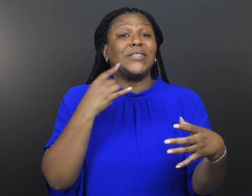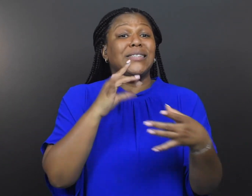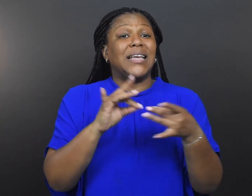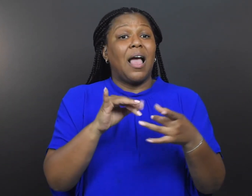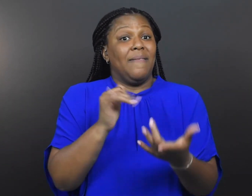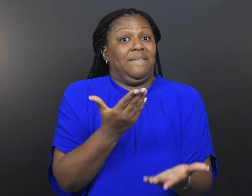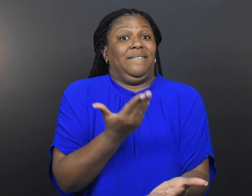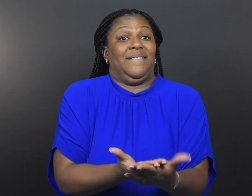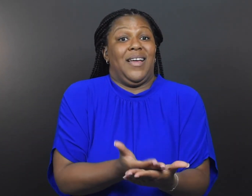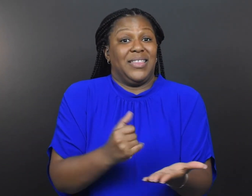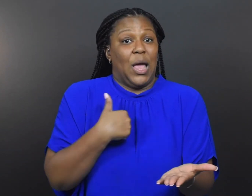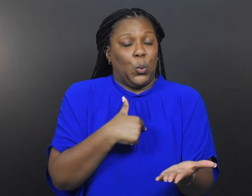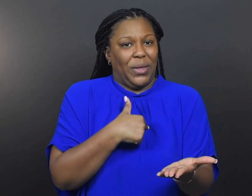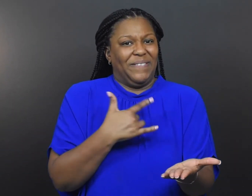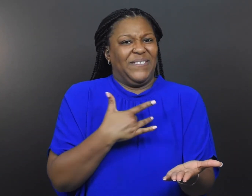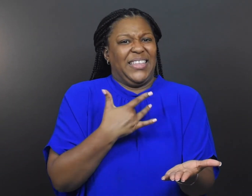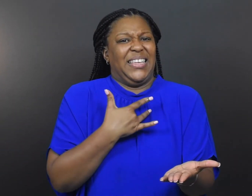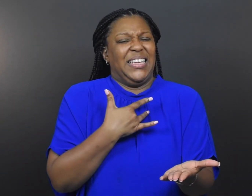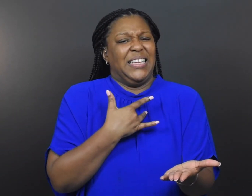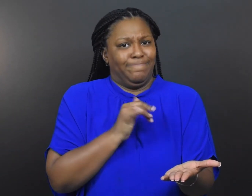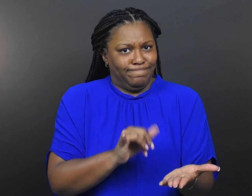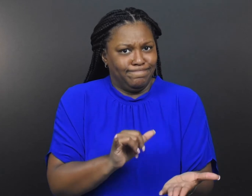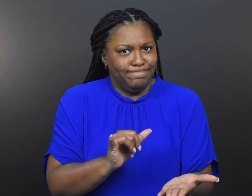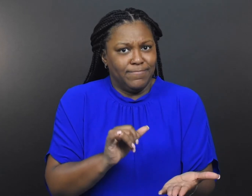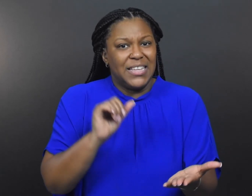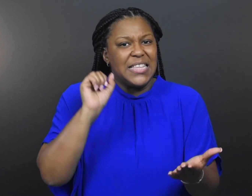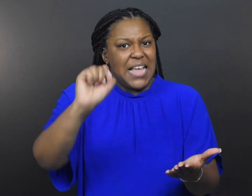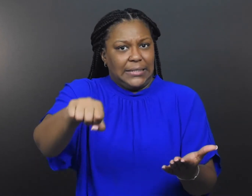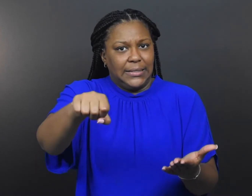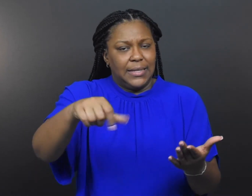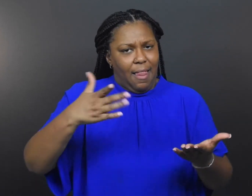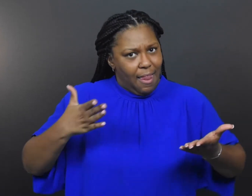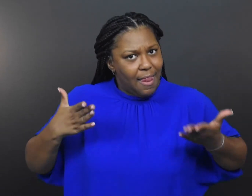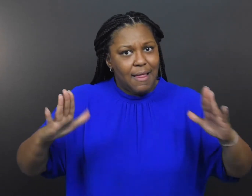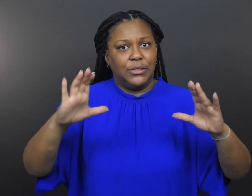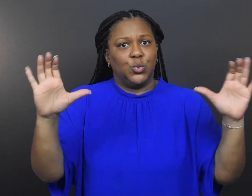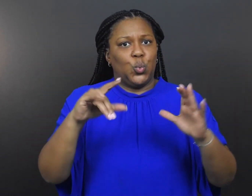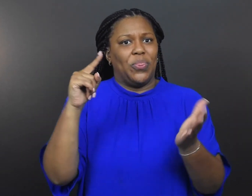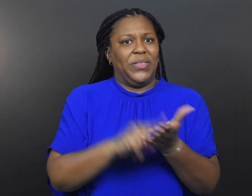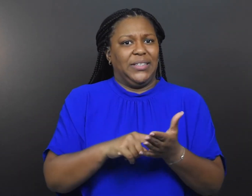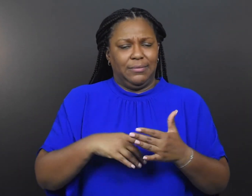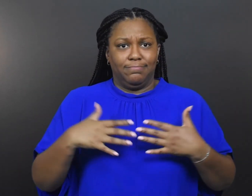she says. ““The fact that we kind of said ‘Yes, let’s do this’ on a Friday